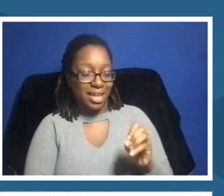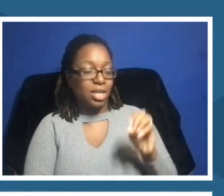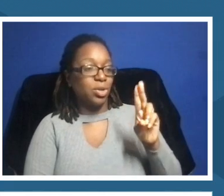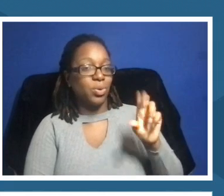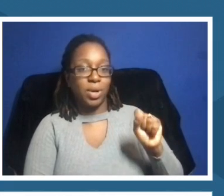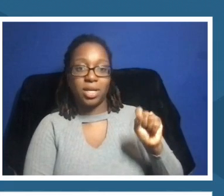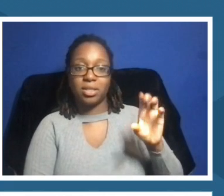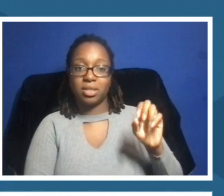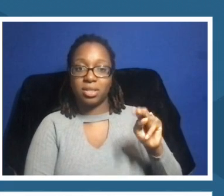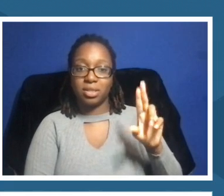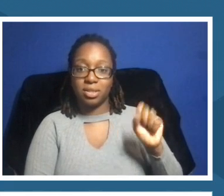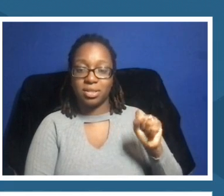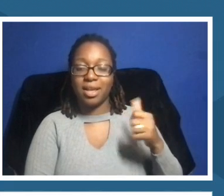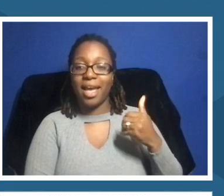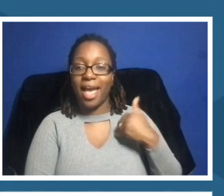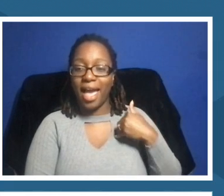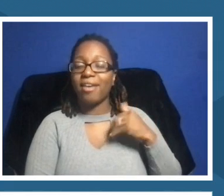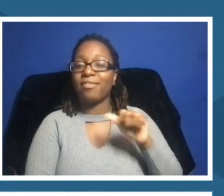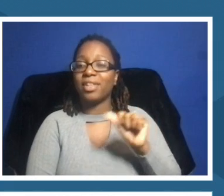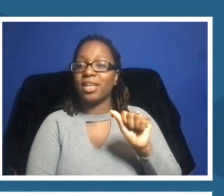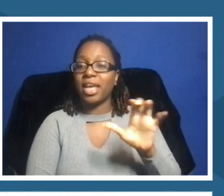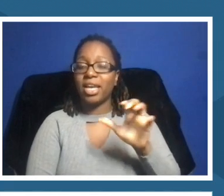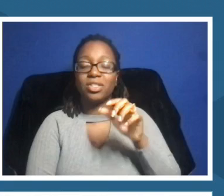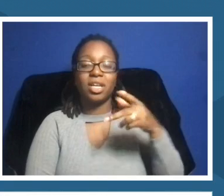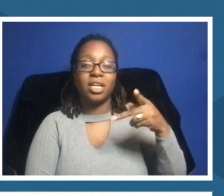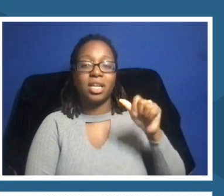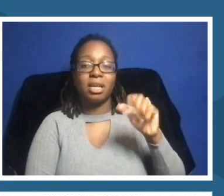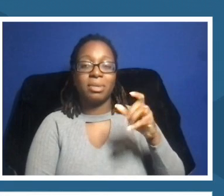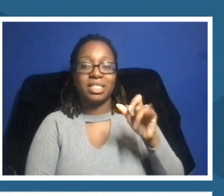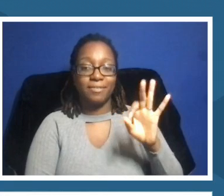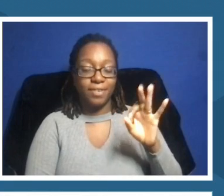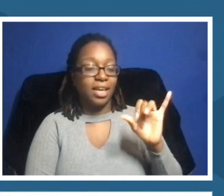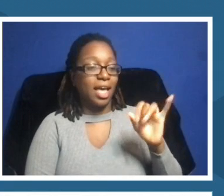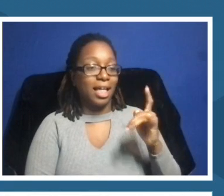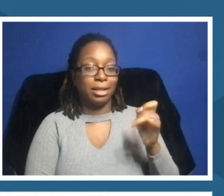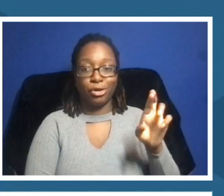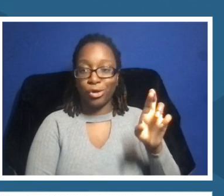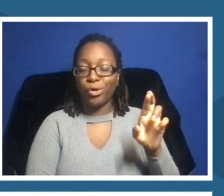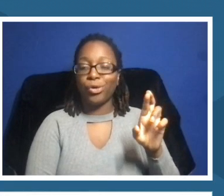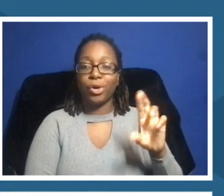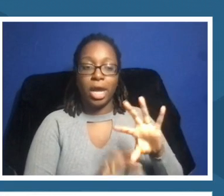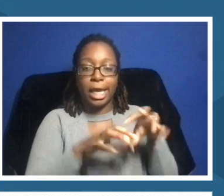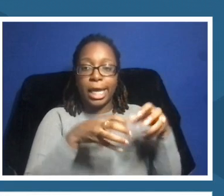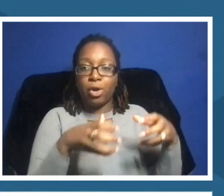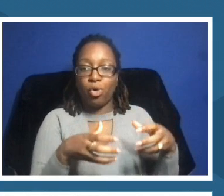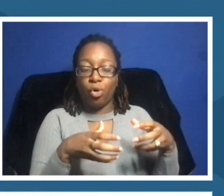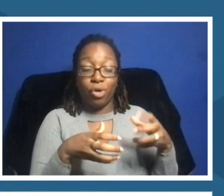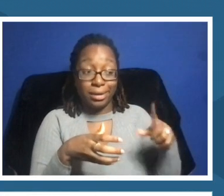pacific islander category and since then there have been a number of variations